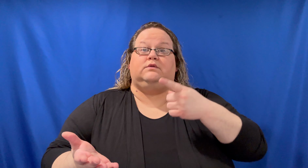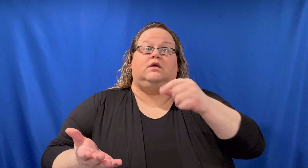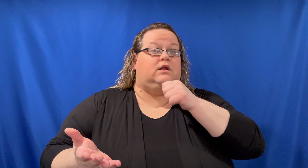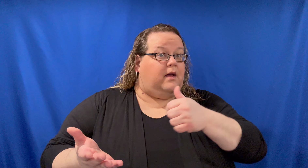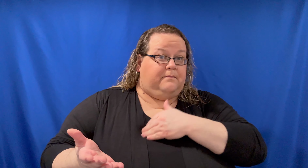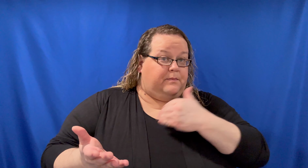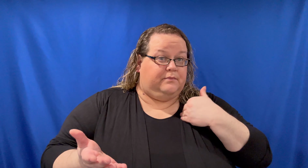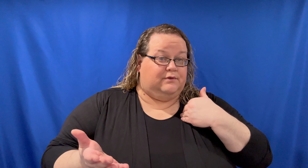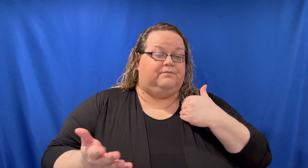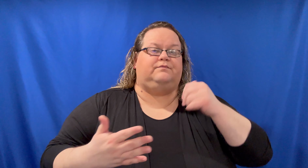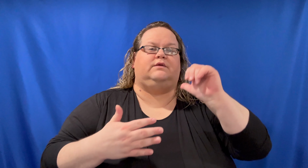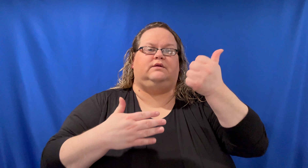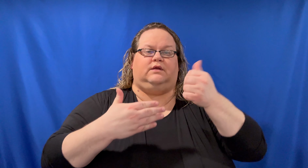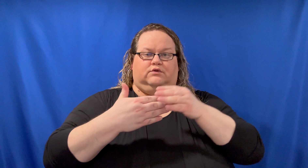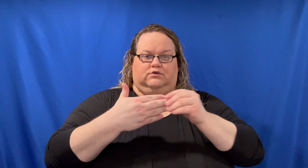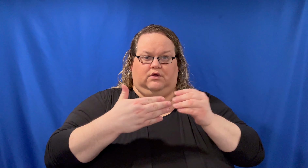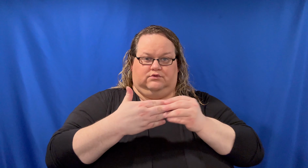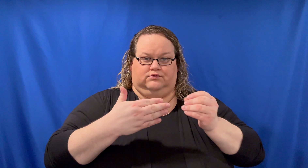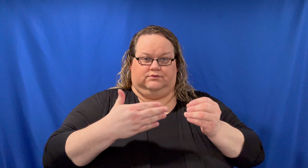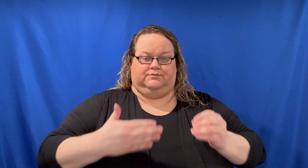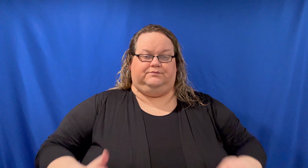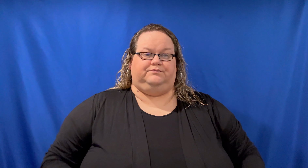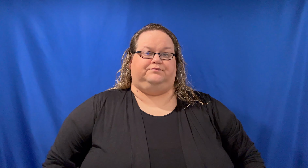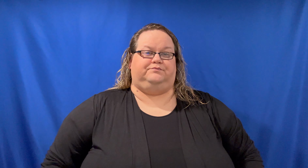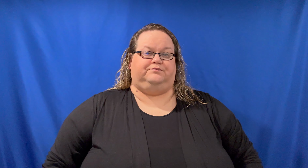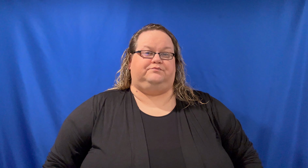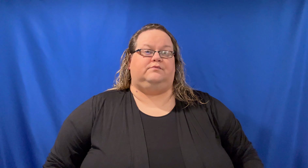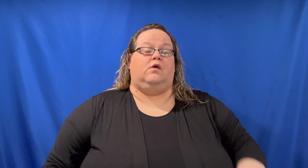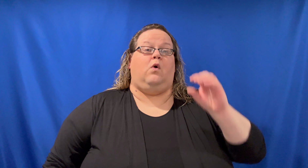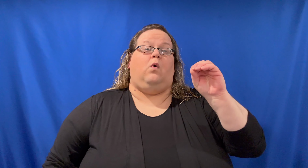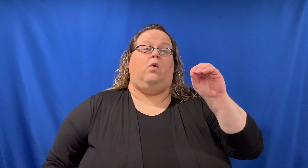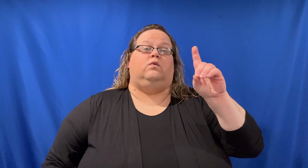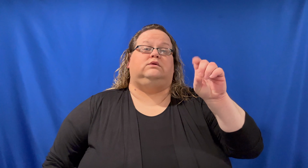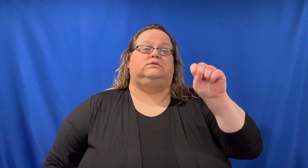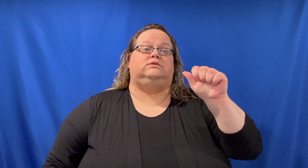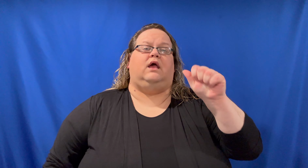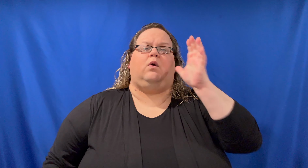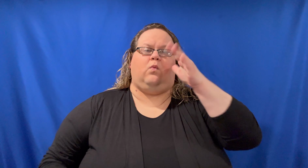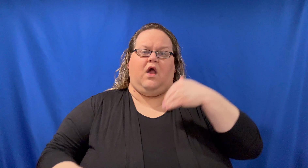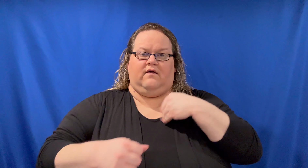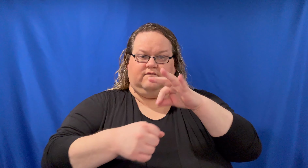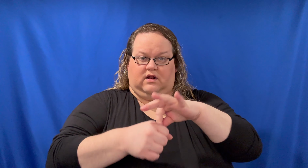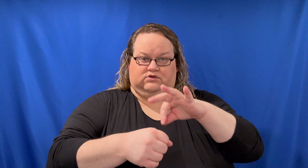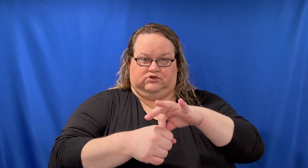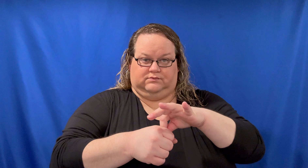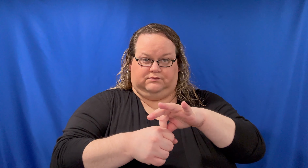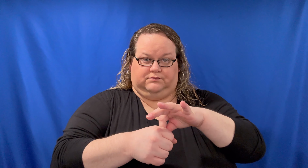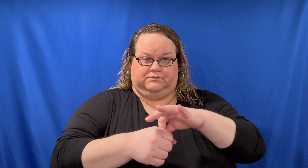If you are not a member, it will be $10 ODSA will be having their election this year.